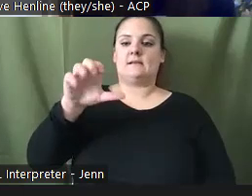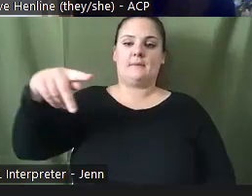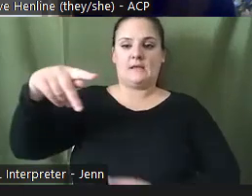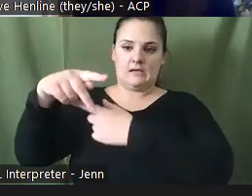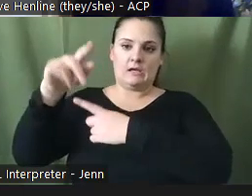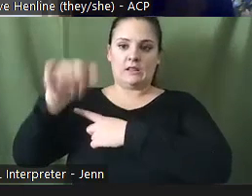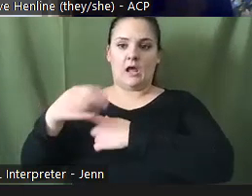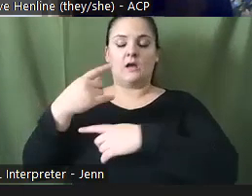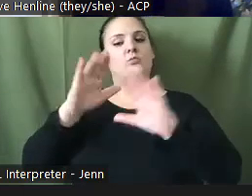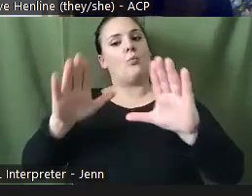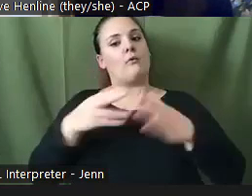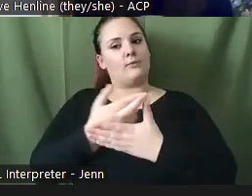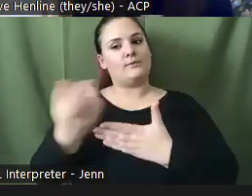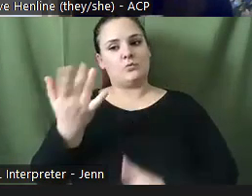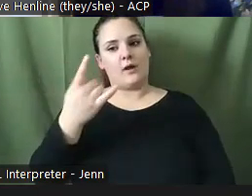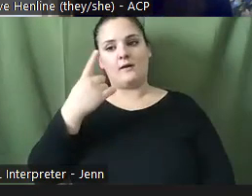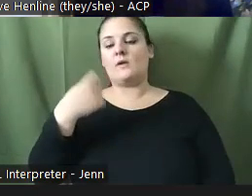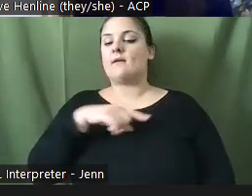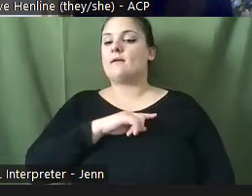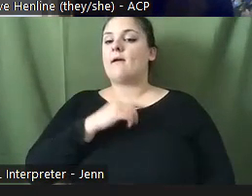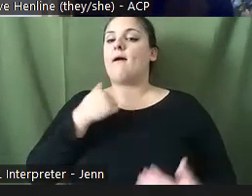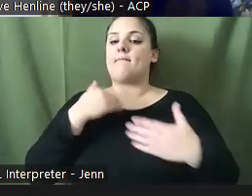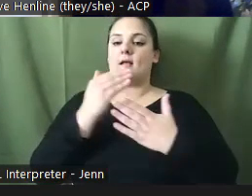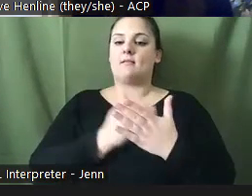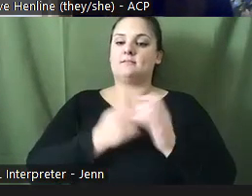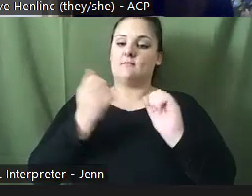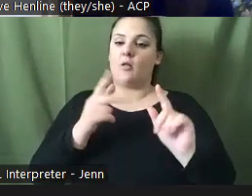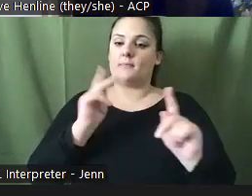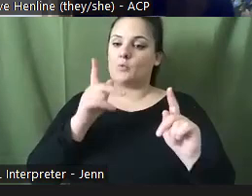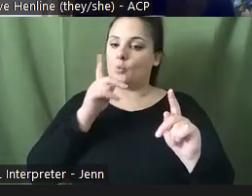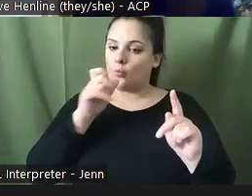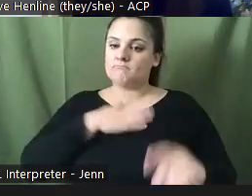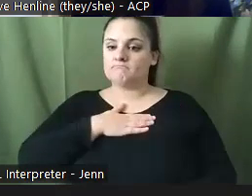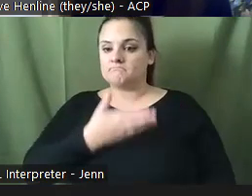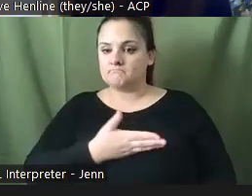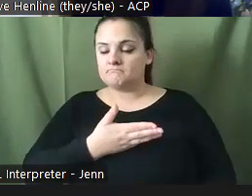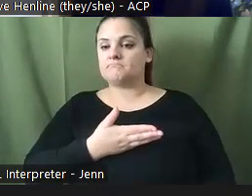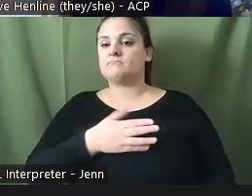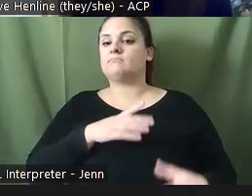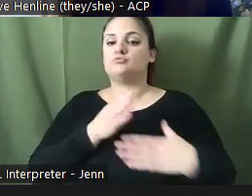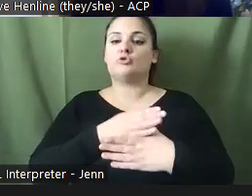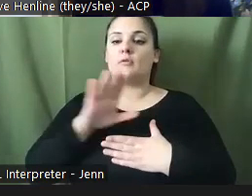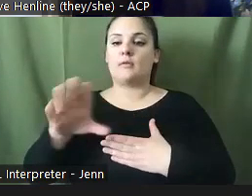of the application assistants that have consented to share their agency and contact information.